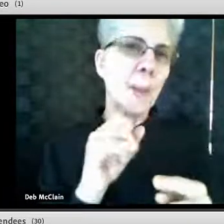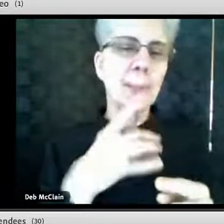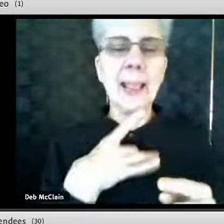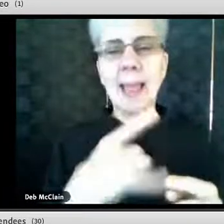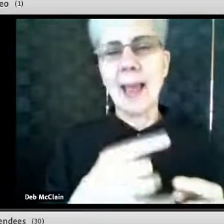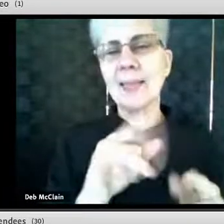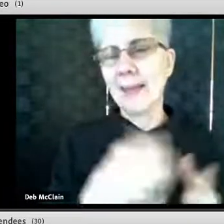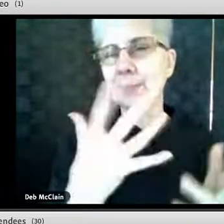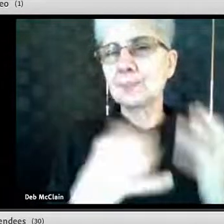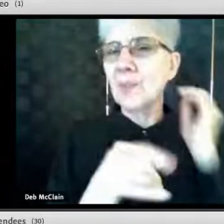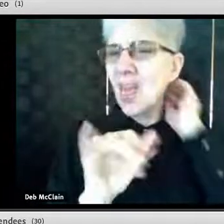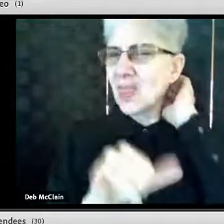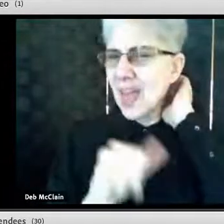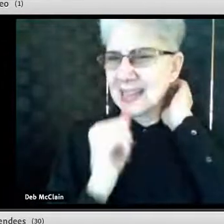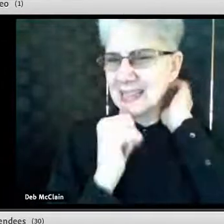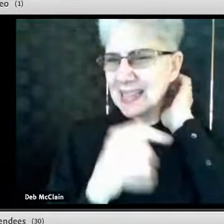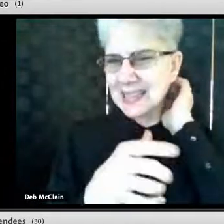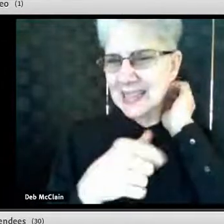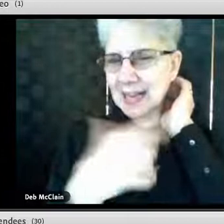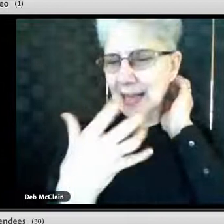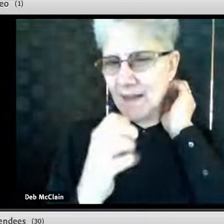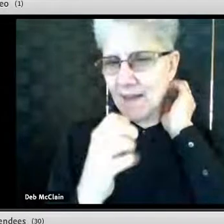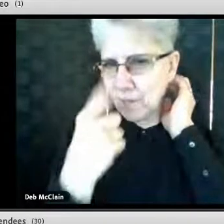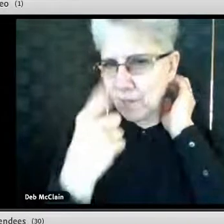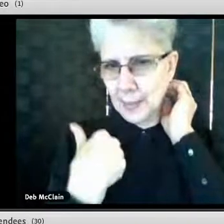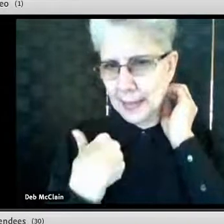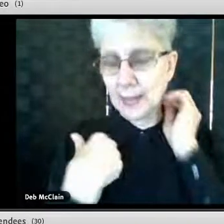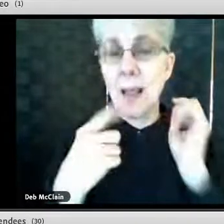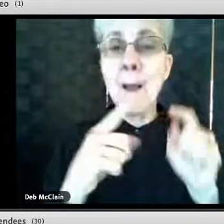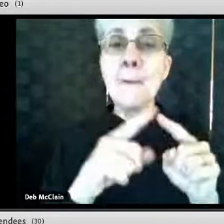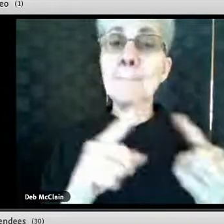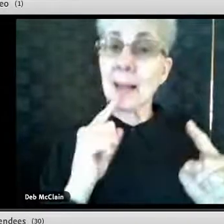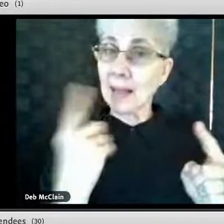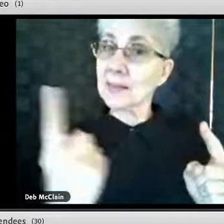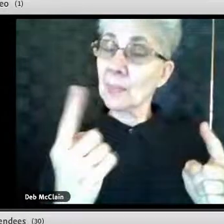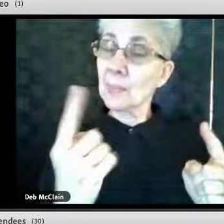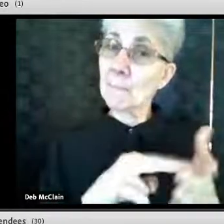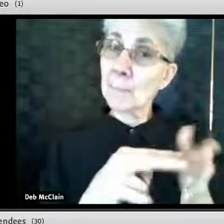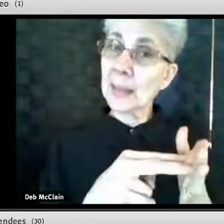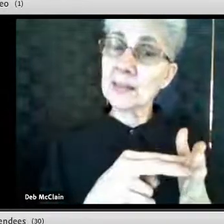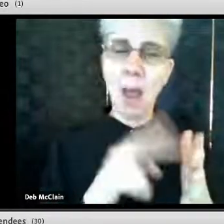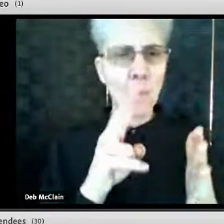Like. That doesn't take a lot of effort from your user, but it is something. It means that it read it,